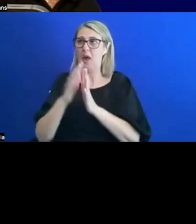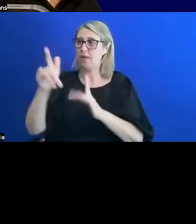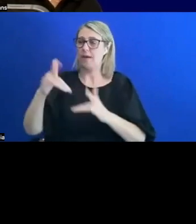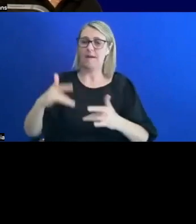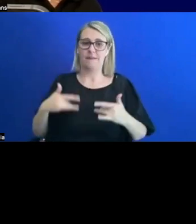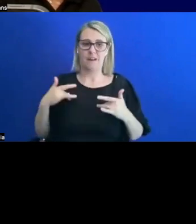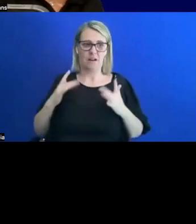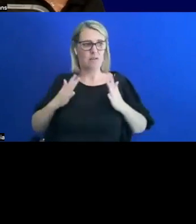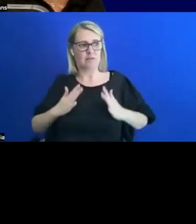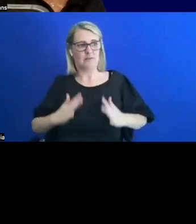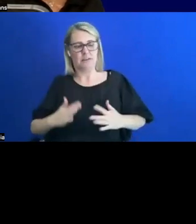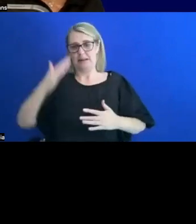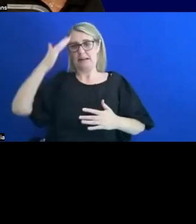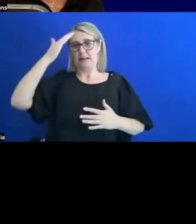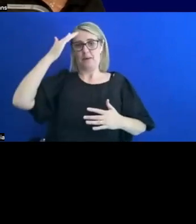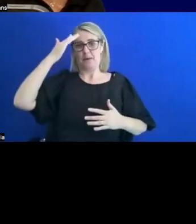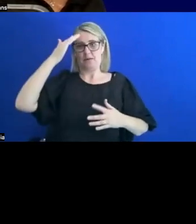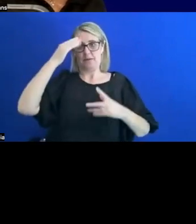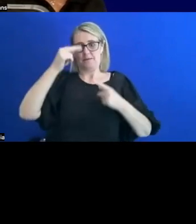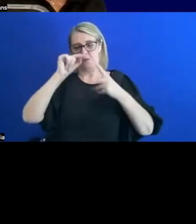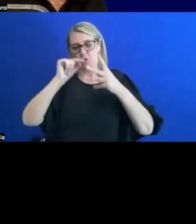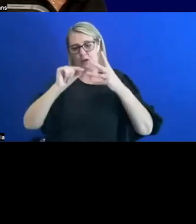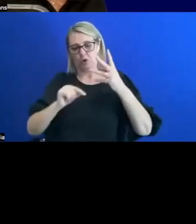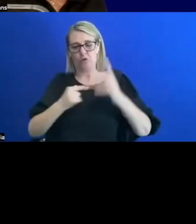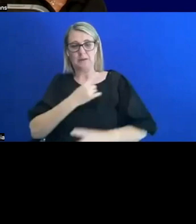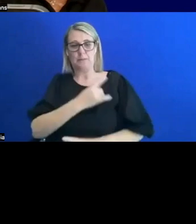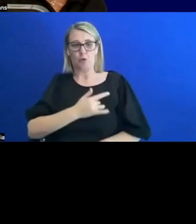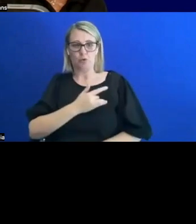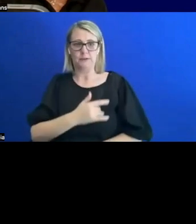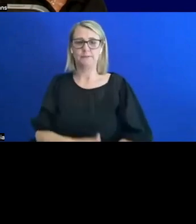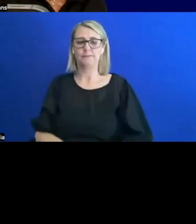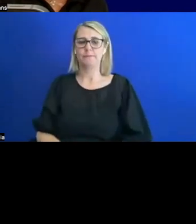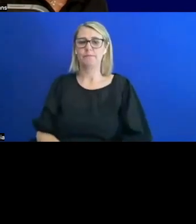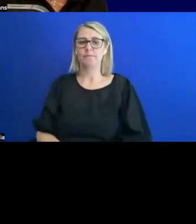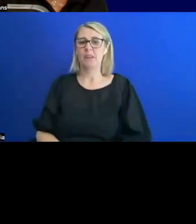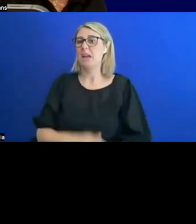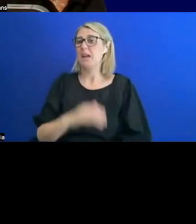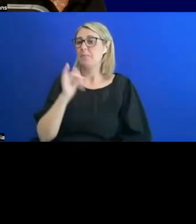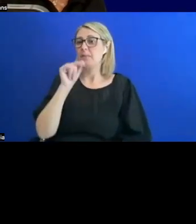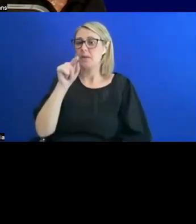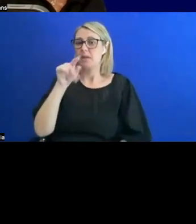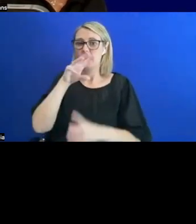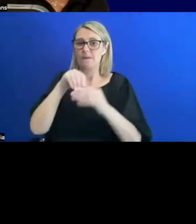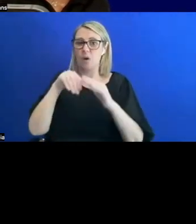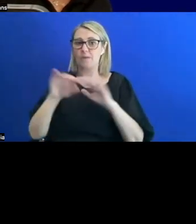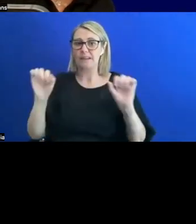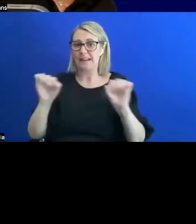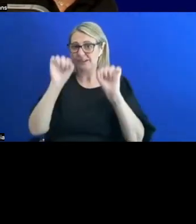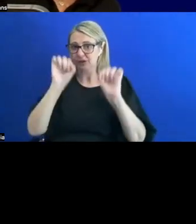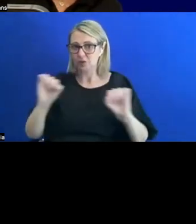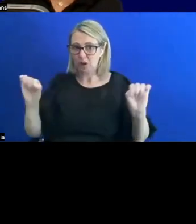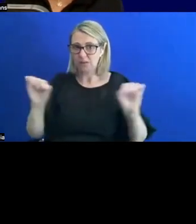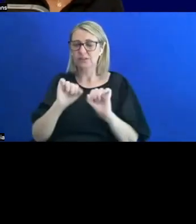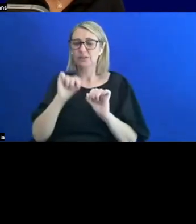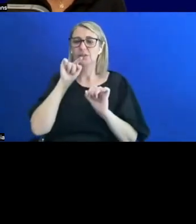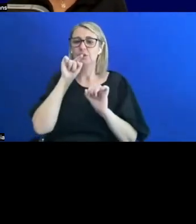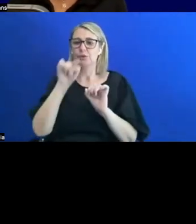and mentally with each emotion. Might engage in exercises aimed to increase interoception